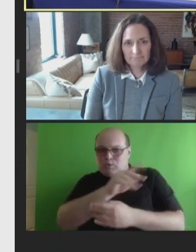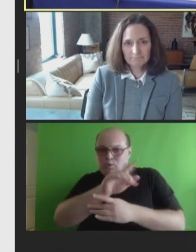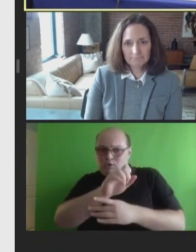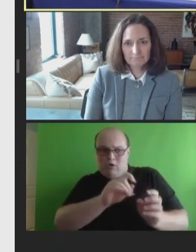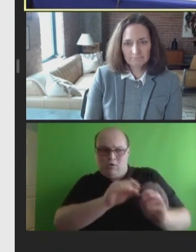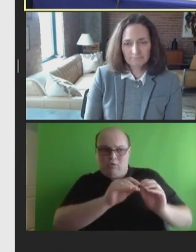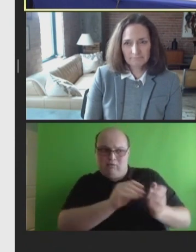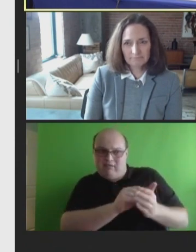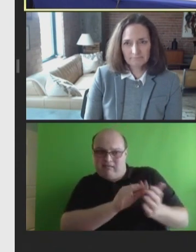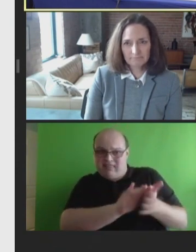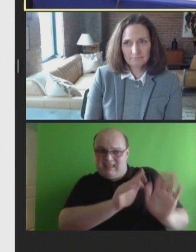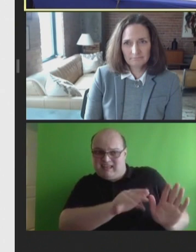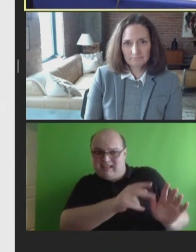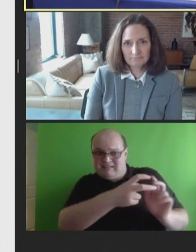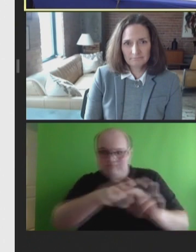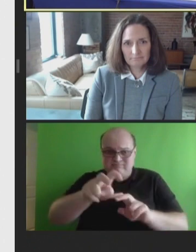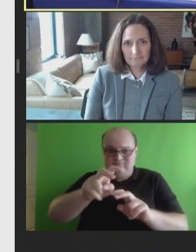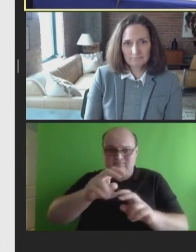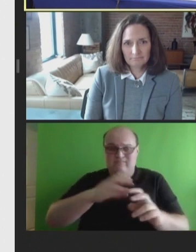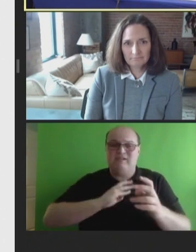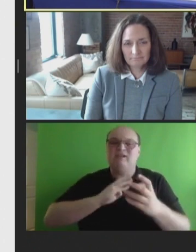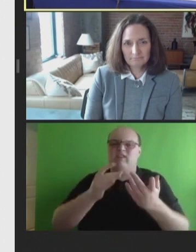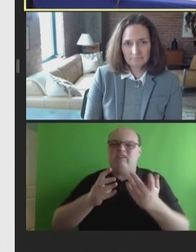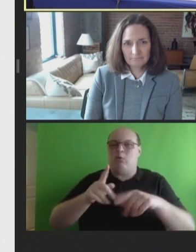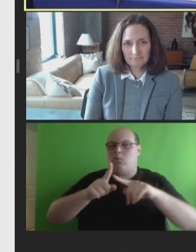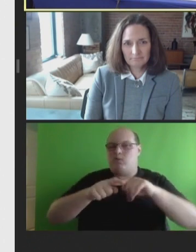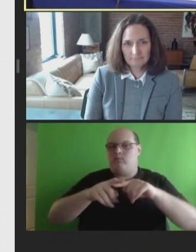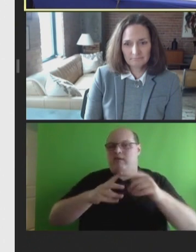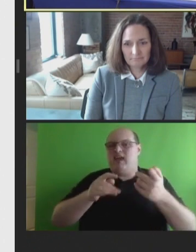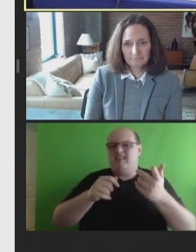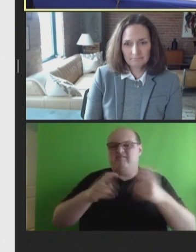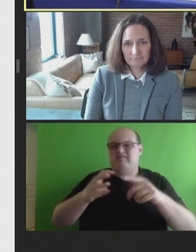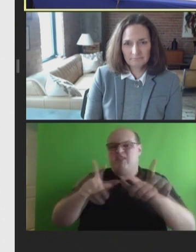might be subject to how the products are installed at the local level. So, that linkage will be